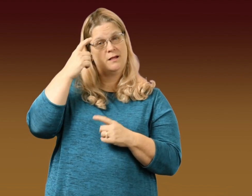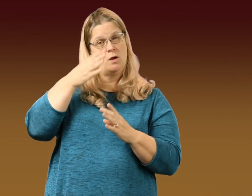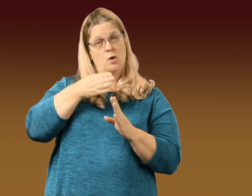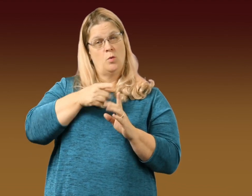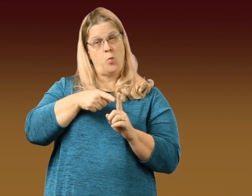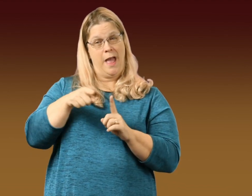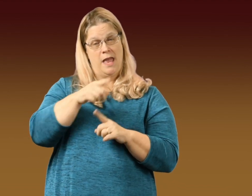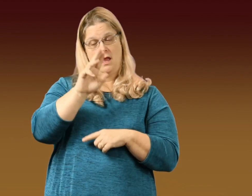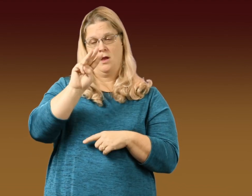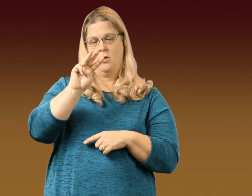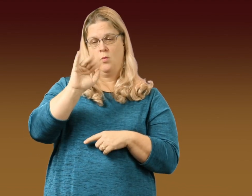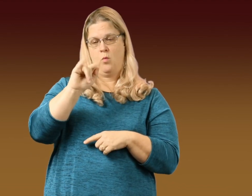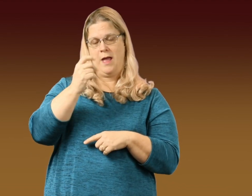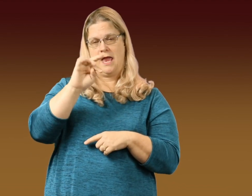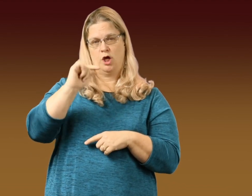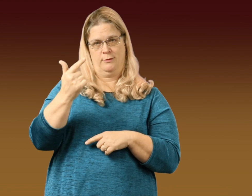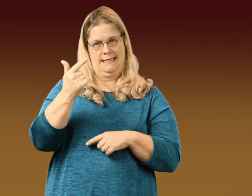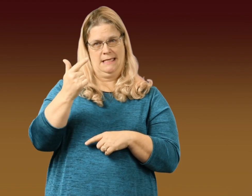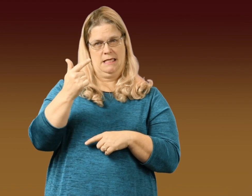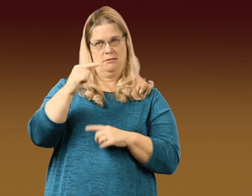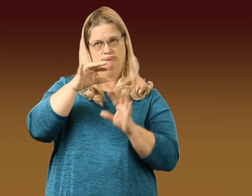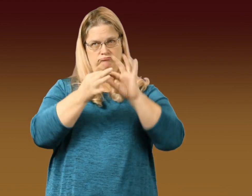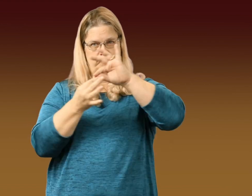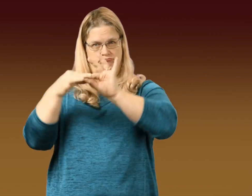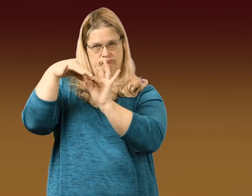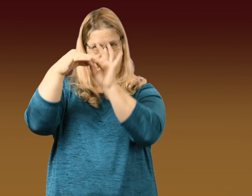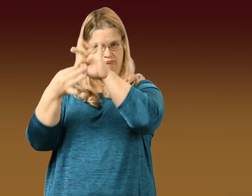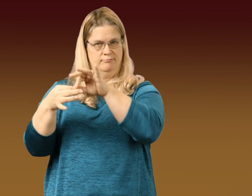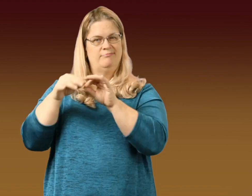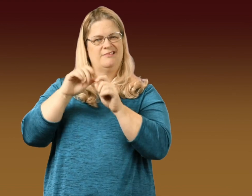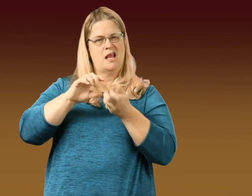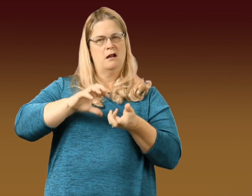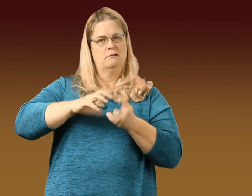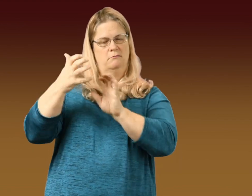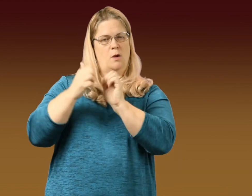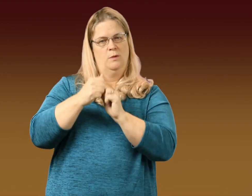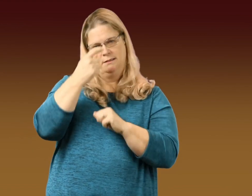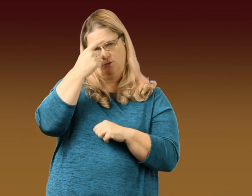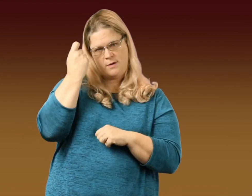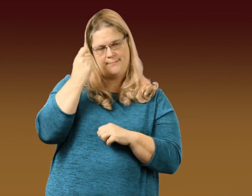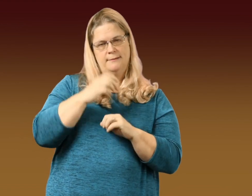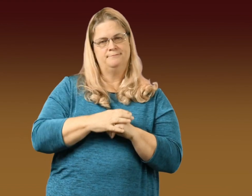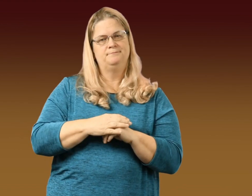The brain's wiring can be disrupted with trauma.